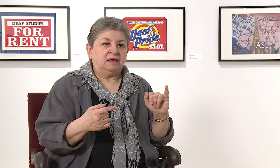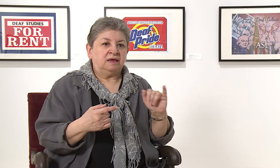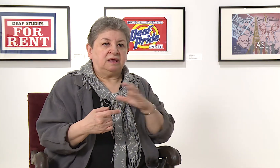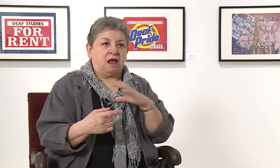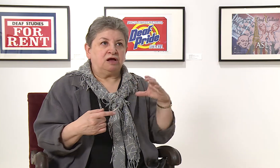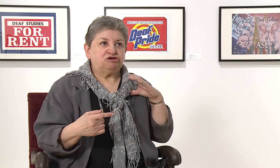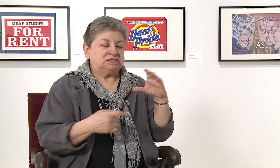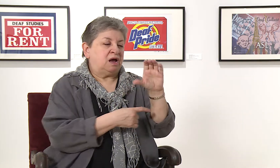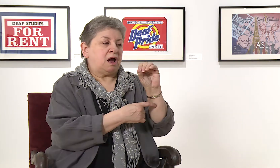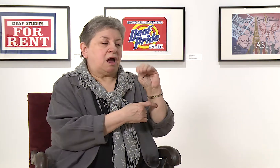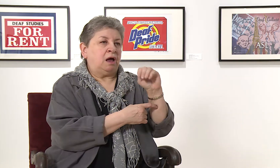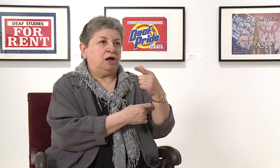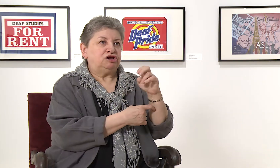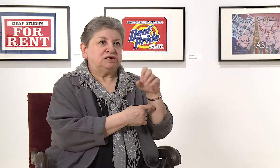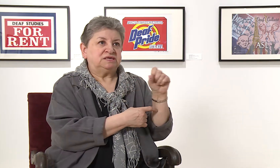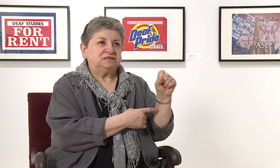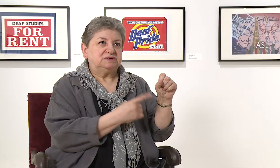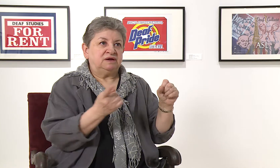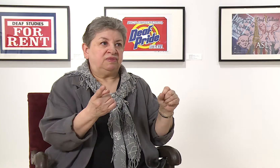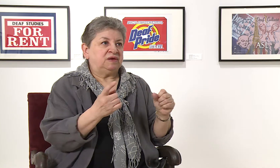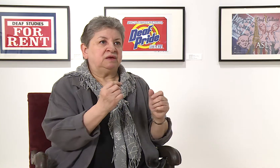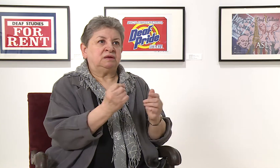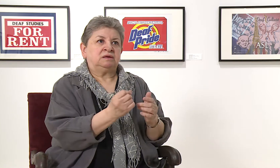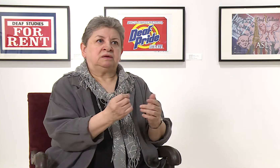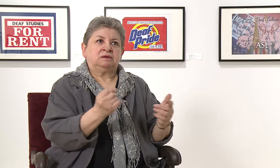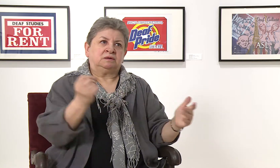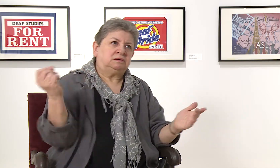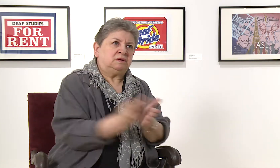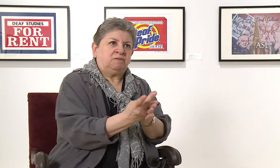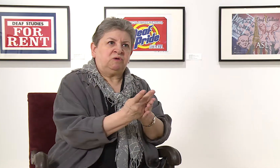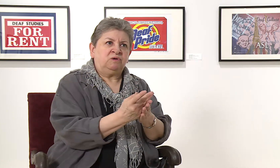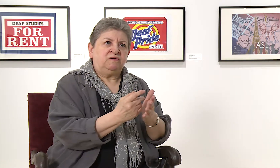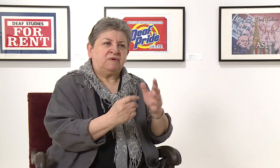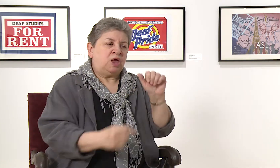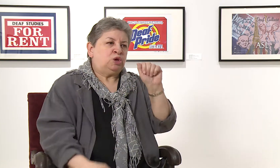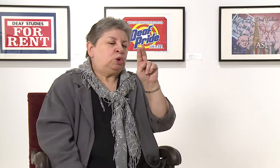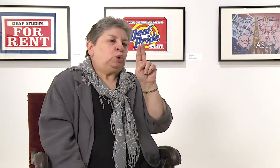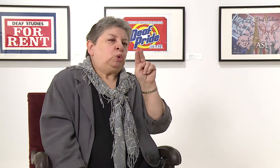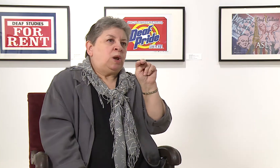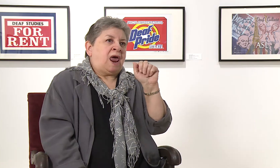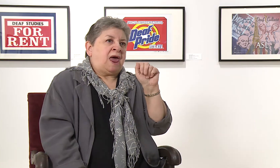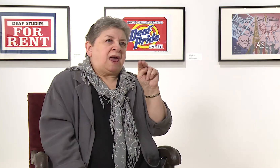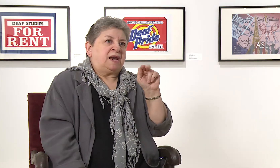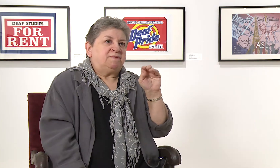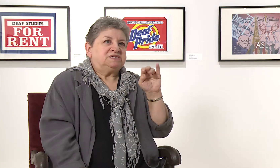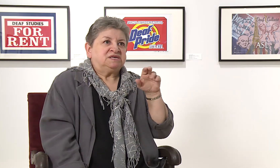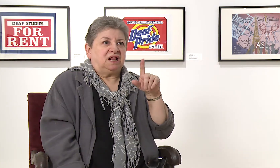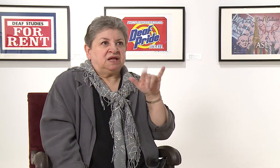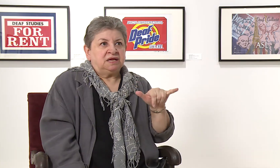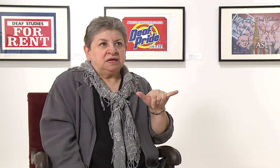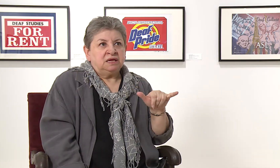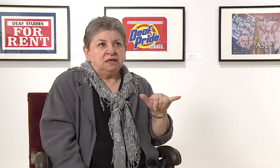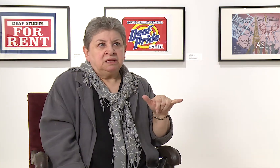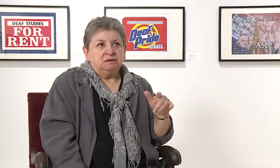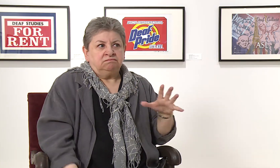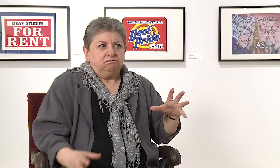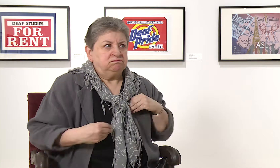We gave the statement to ITI, and their Congress passed it unanimously.